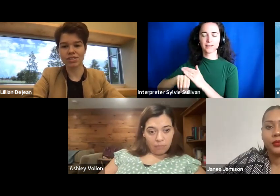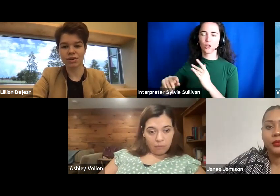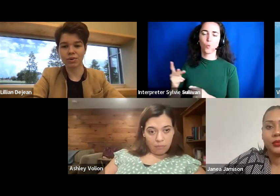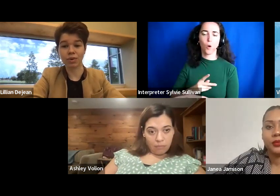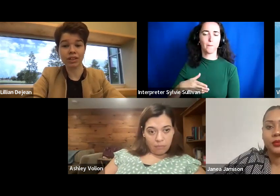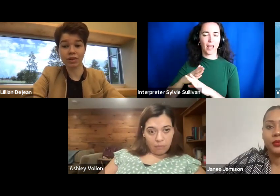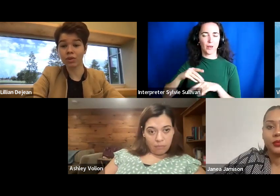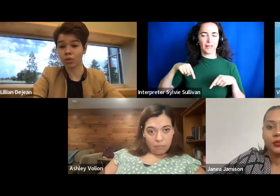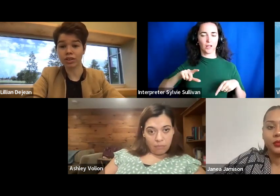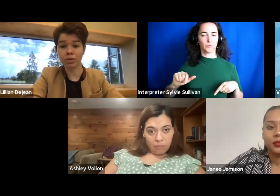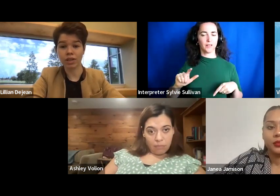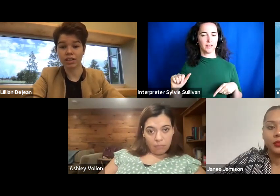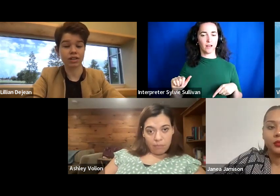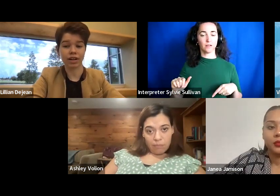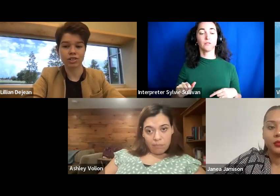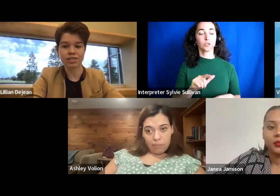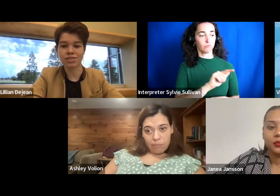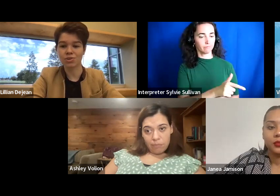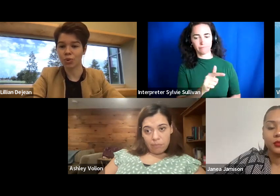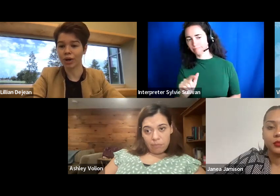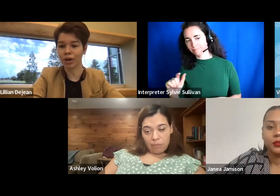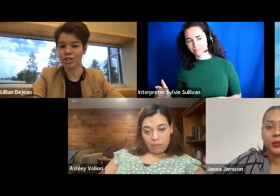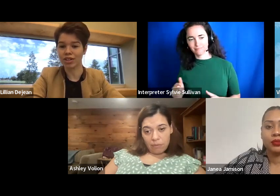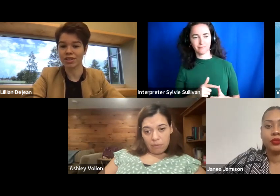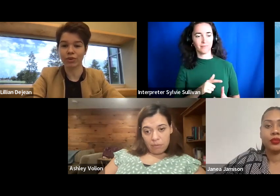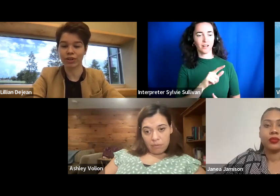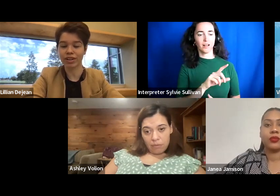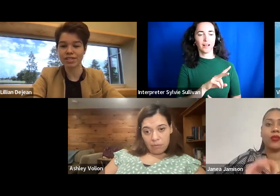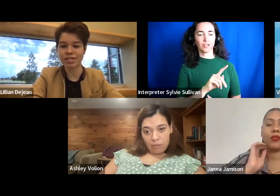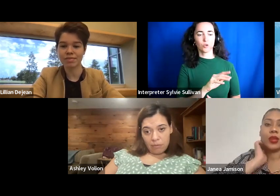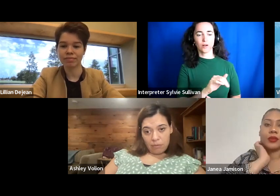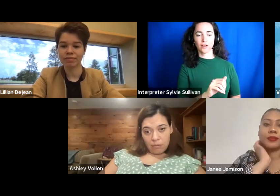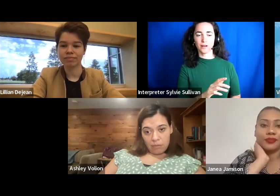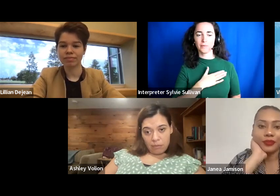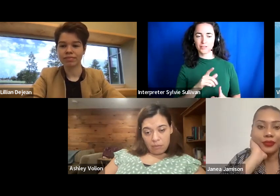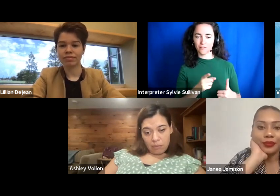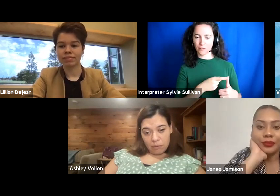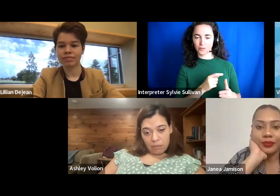And so we can go in the order that we did introductions. And so, Tori, Would you like to go first? Certainly.